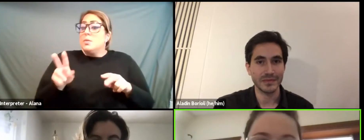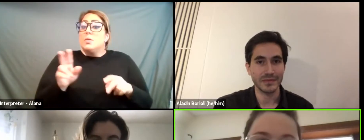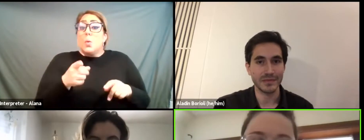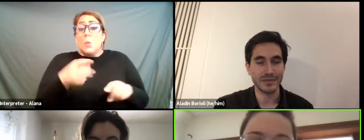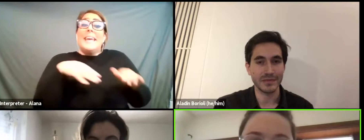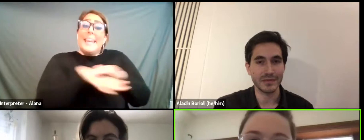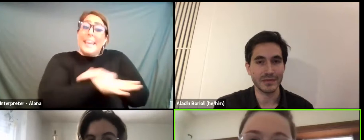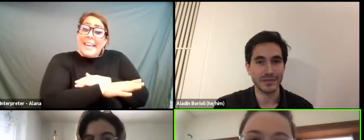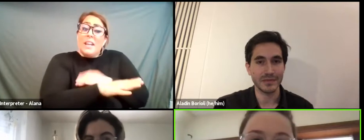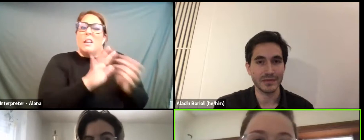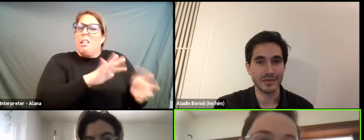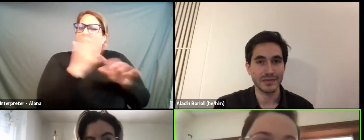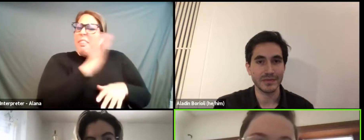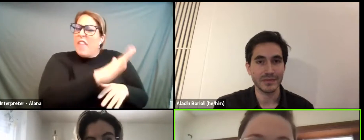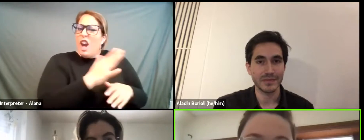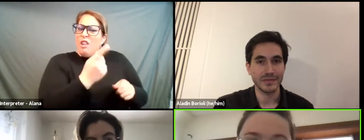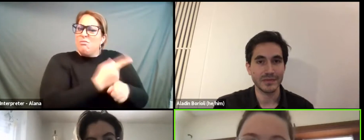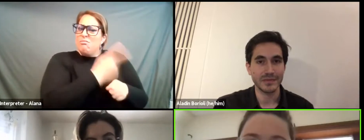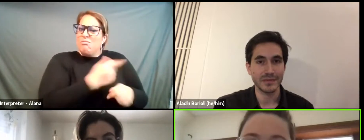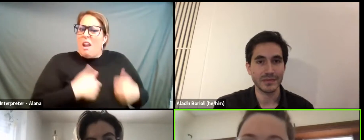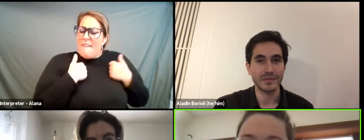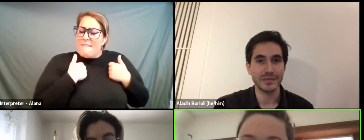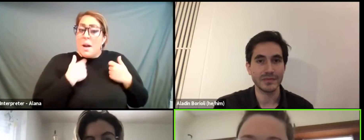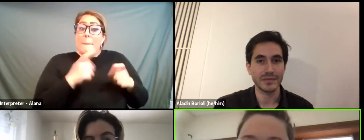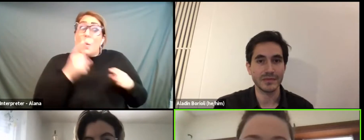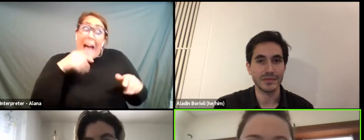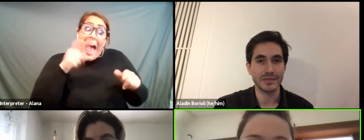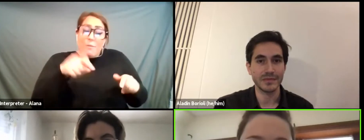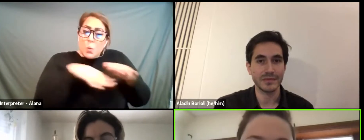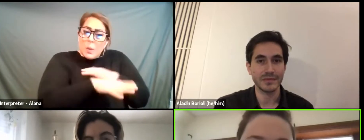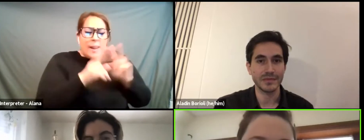make sure that they're getting the attention that they need. And I can see this sort of